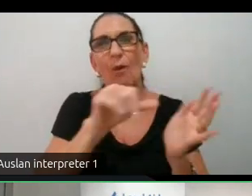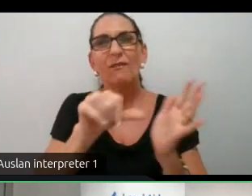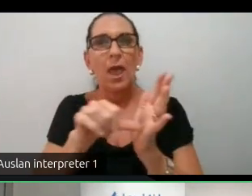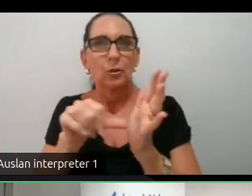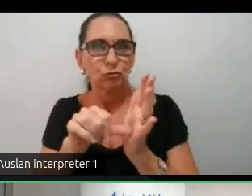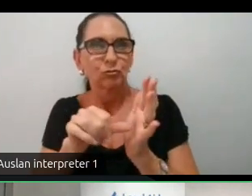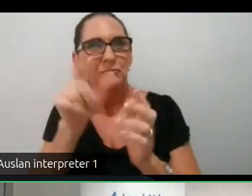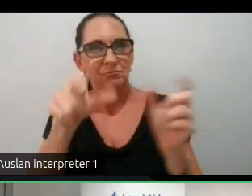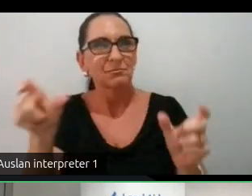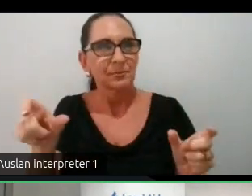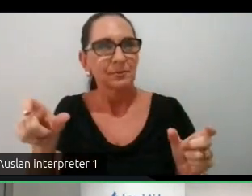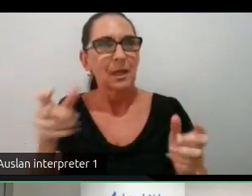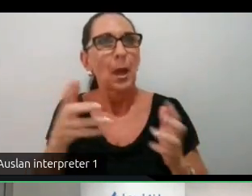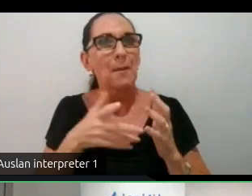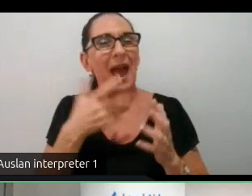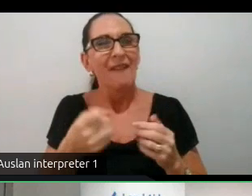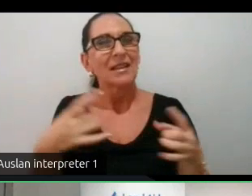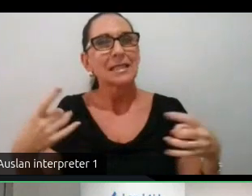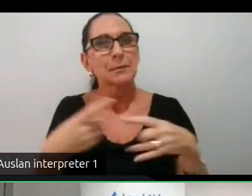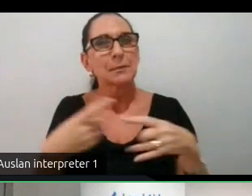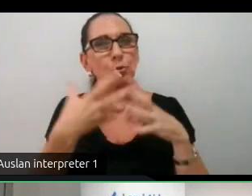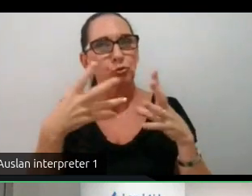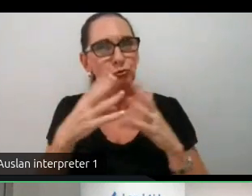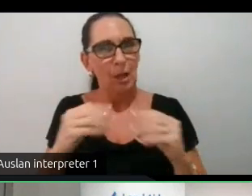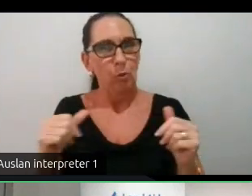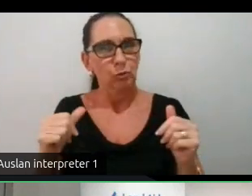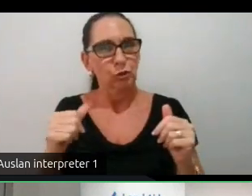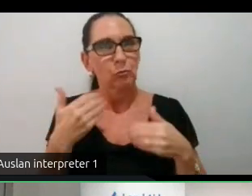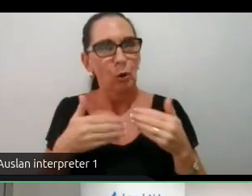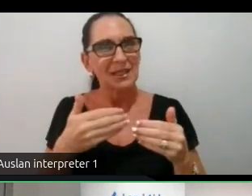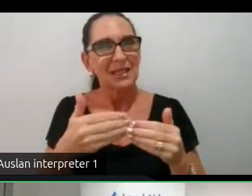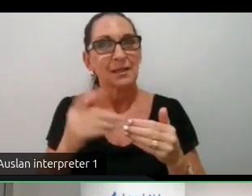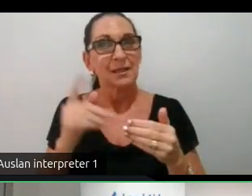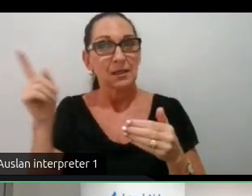That's right. And so there's dispute resolution processes that again the banks and the lenders all